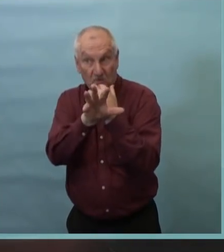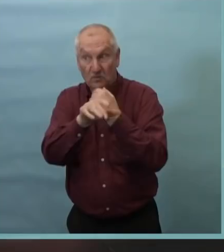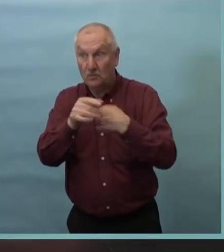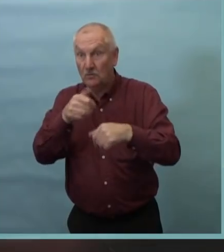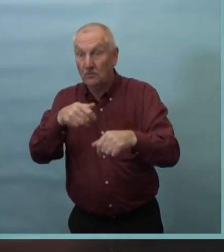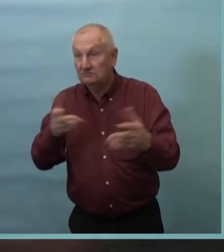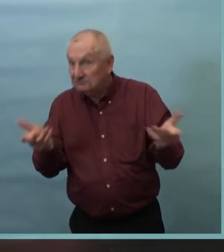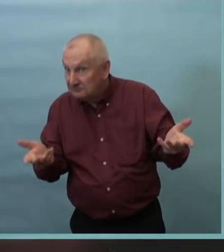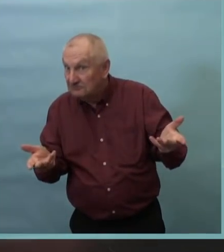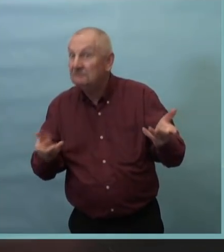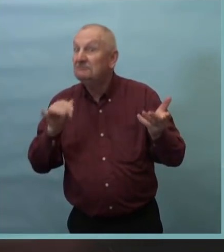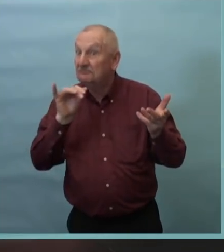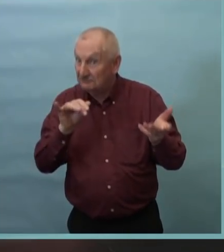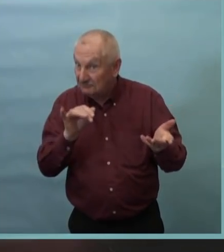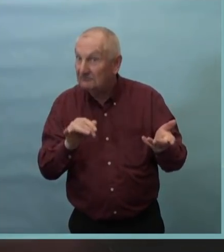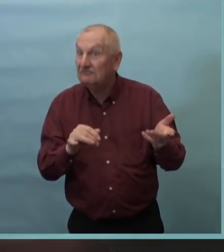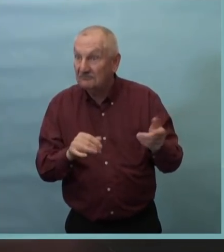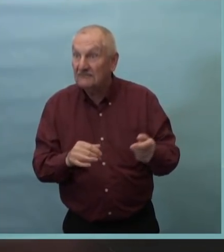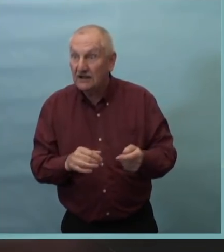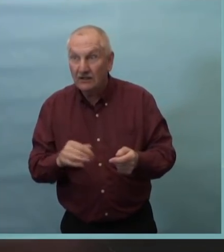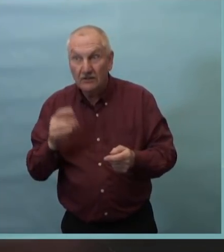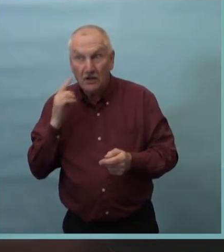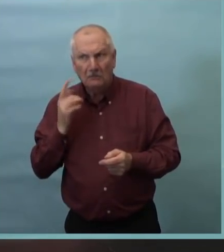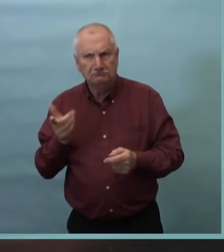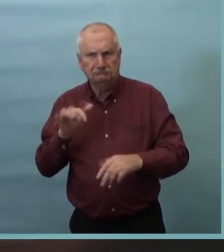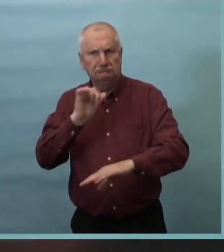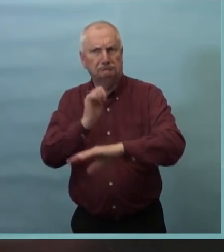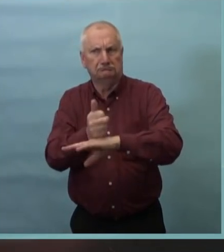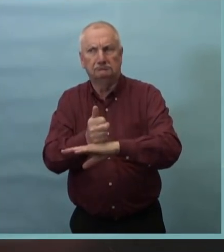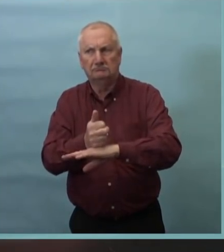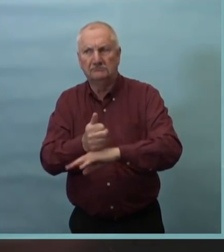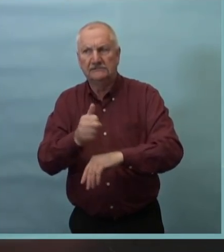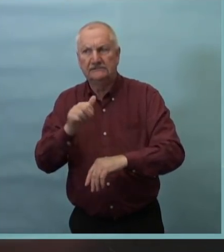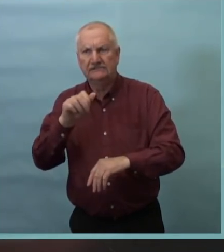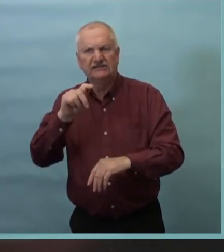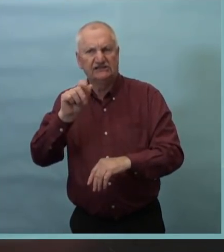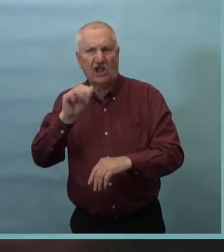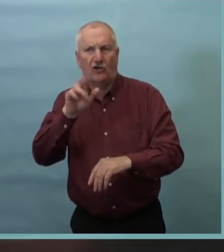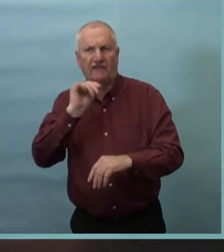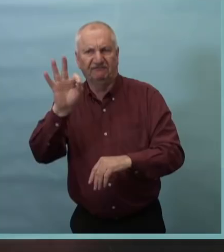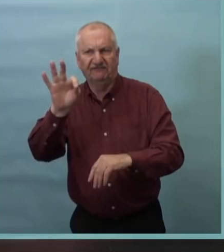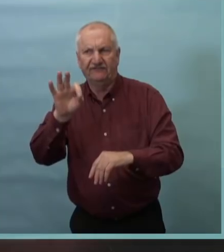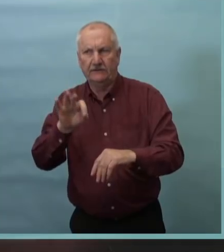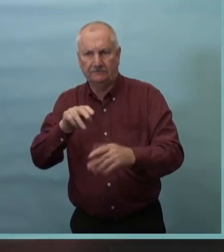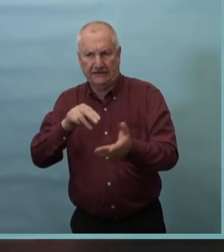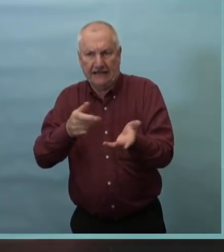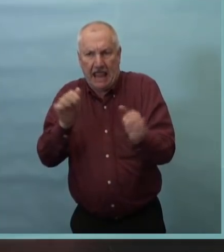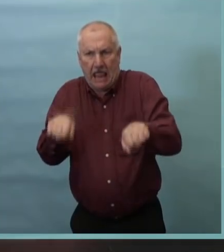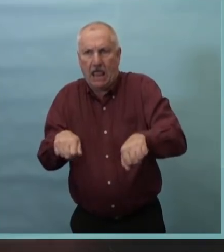introduction of tariffs for virtual care by primary care providers and we can